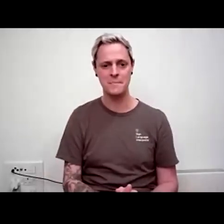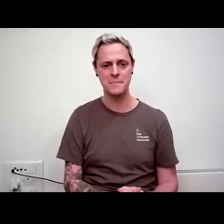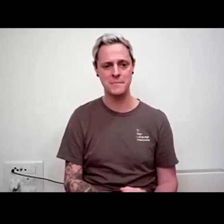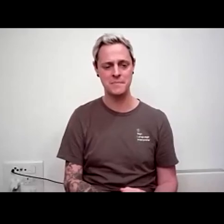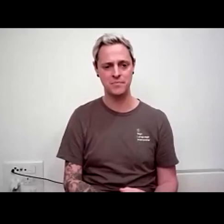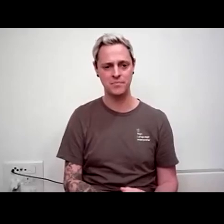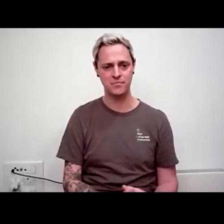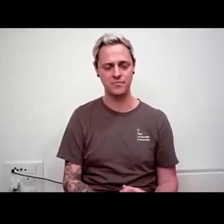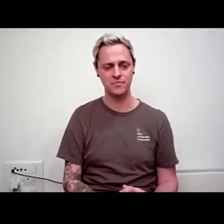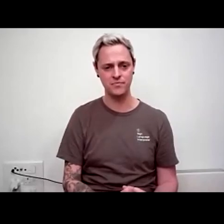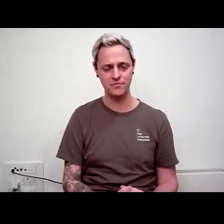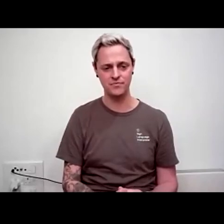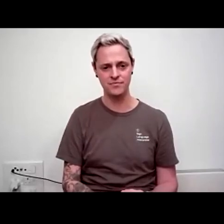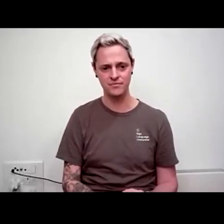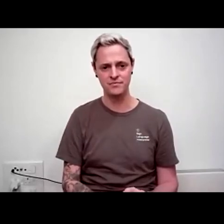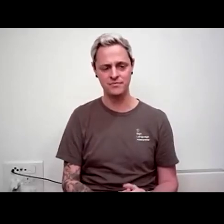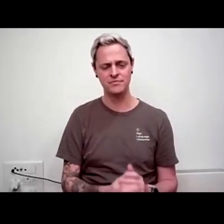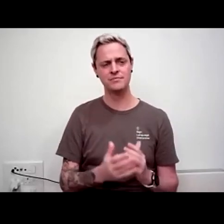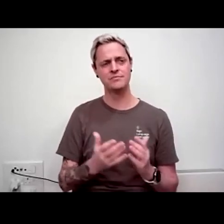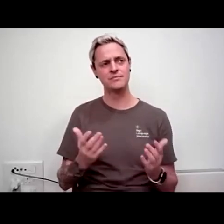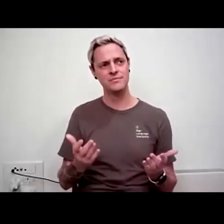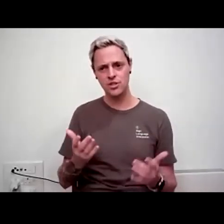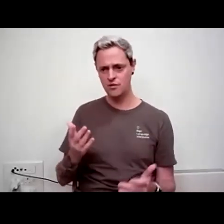So when I thought about the gifts that the Spirit has given to the Church,